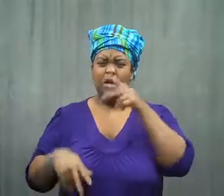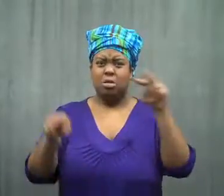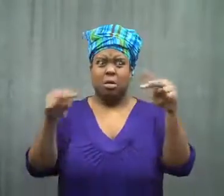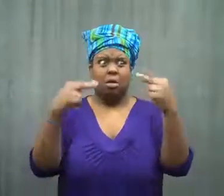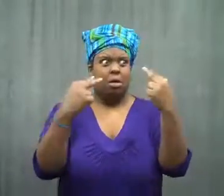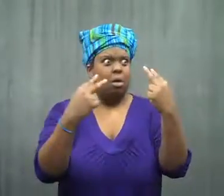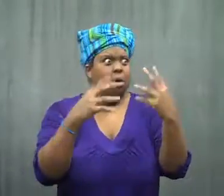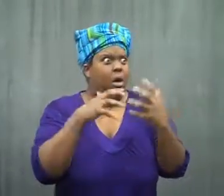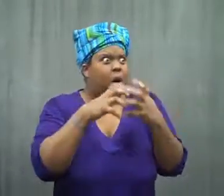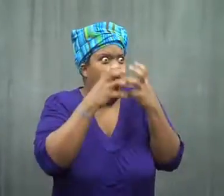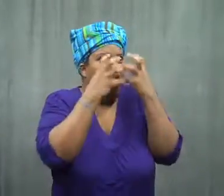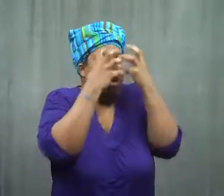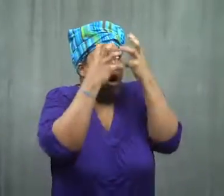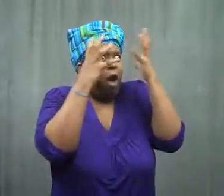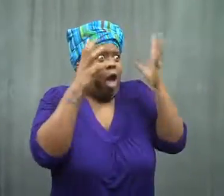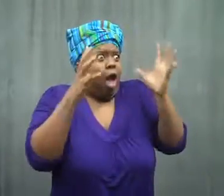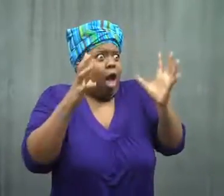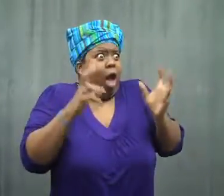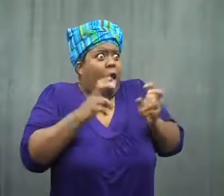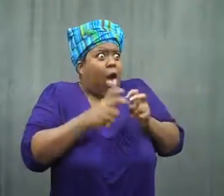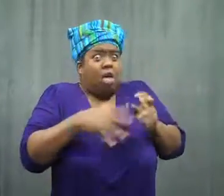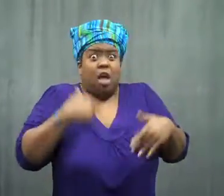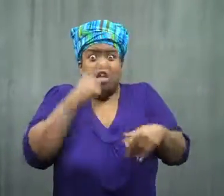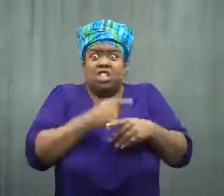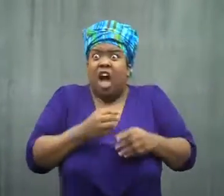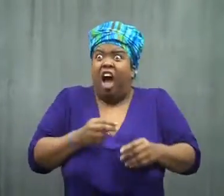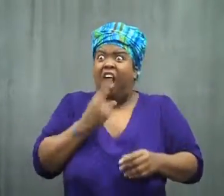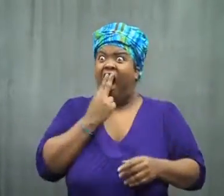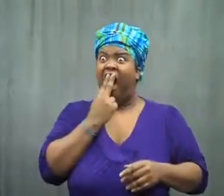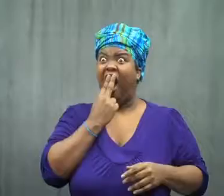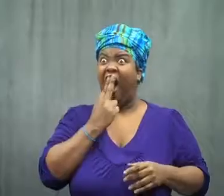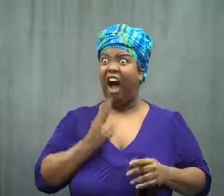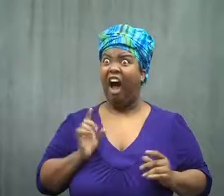My sisters stared at me bug-eyed. My younger sister's buck teeth stuck out as she stared.